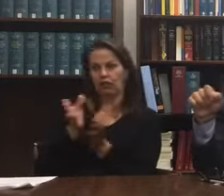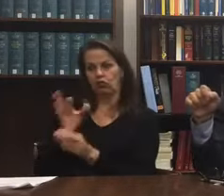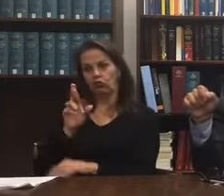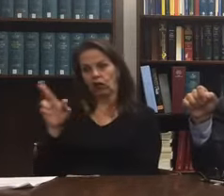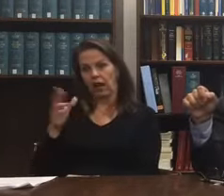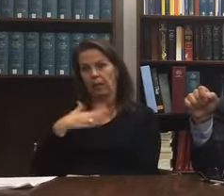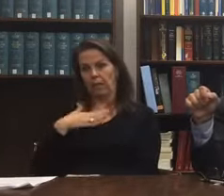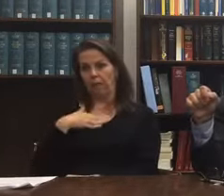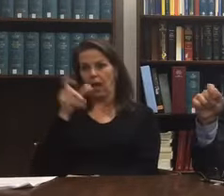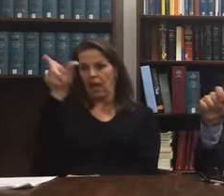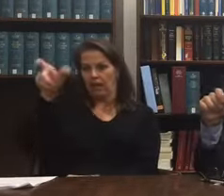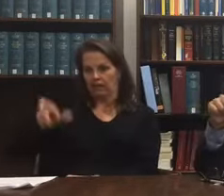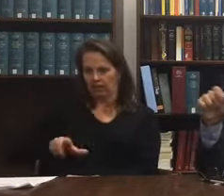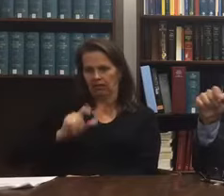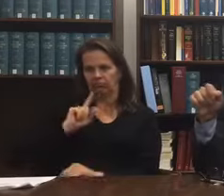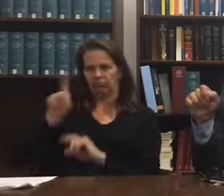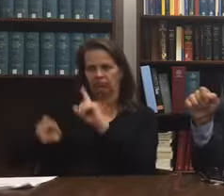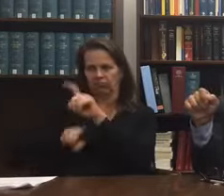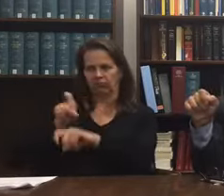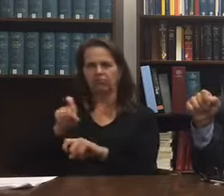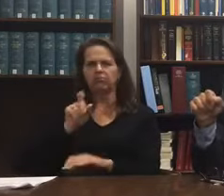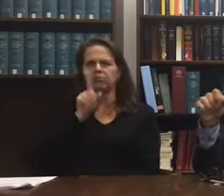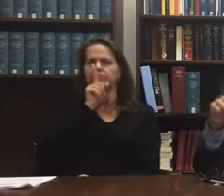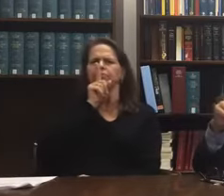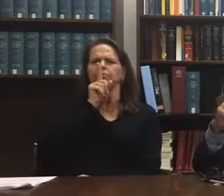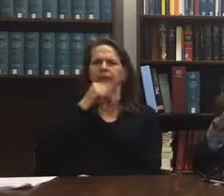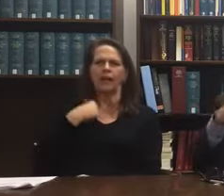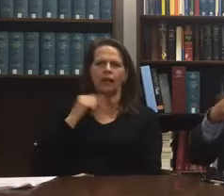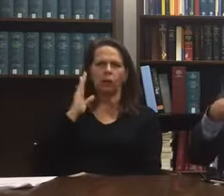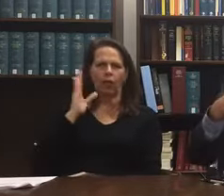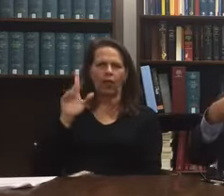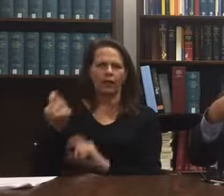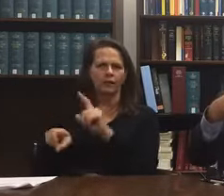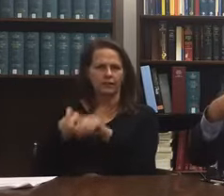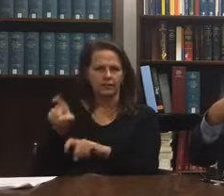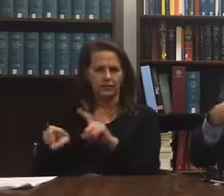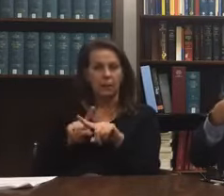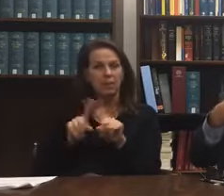them a question about doesn't mean I'm going to but if they talk for 20 minutes